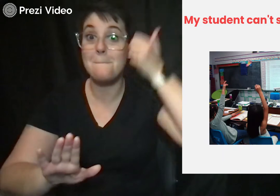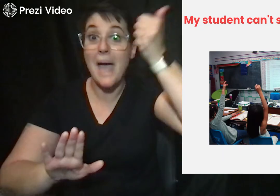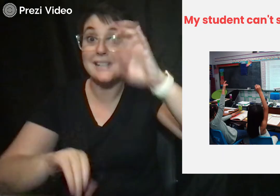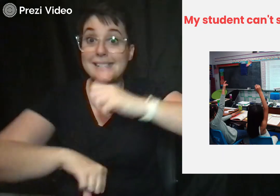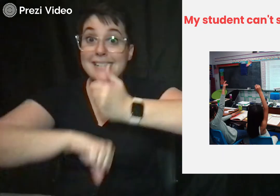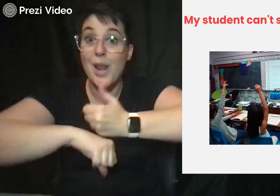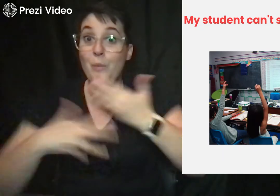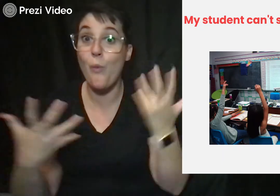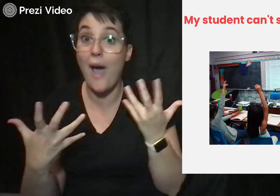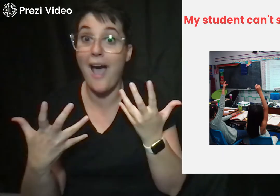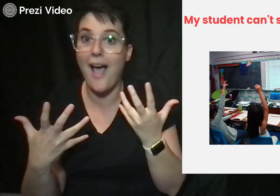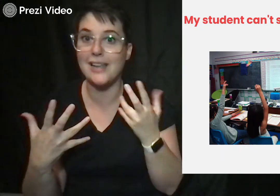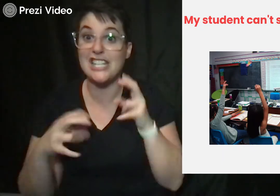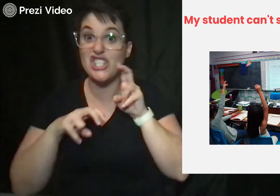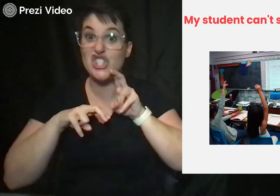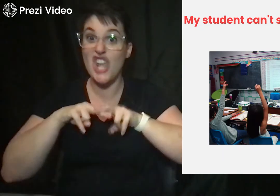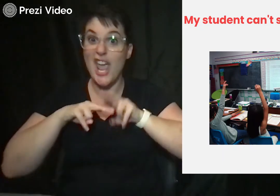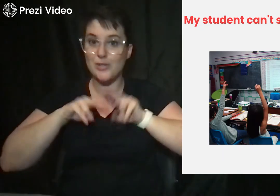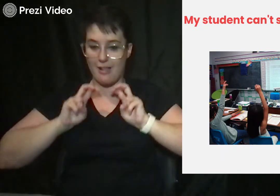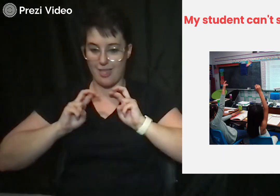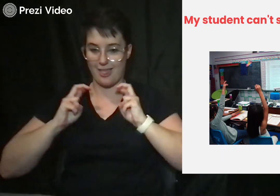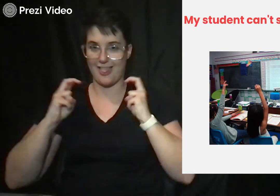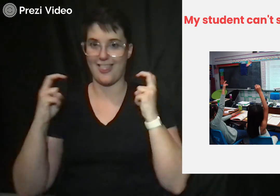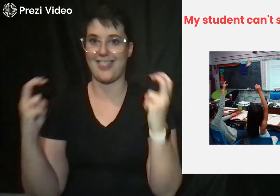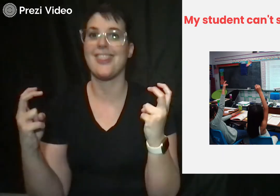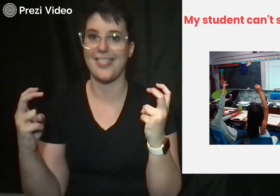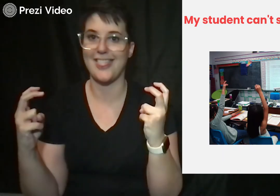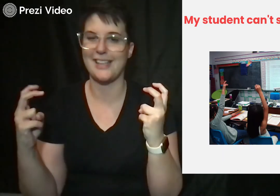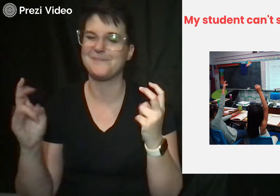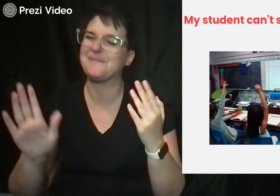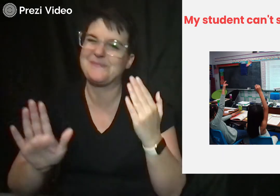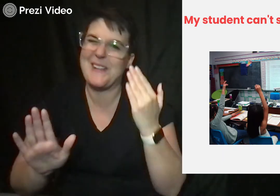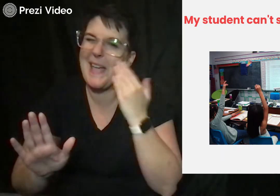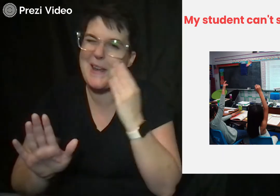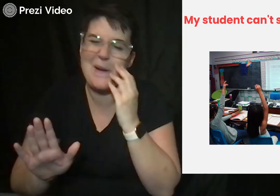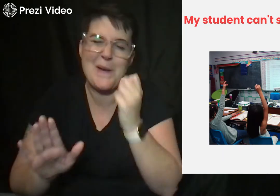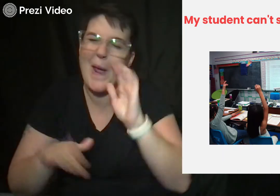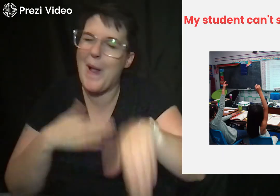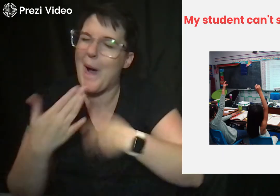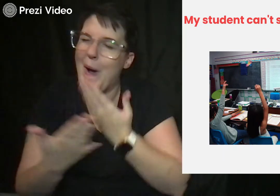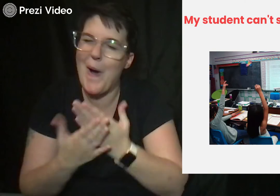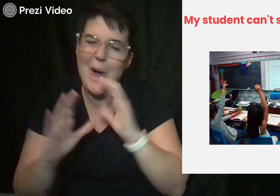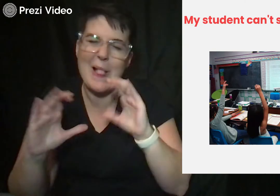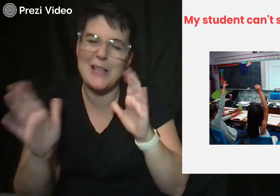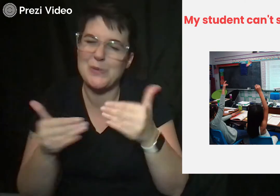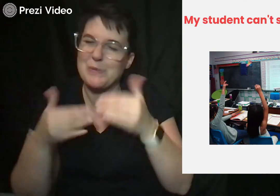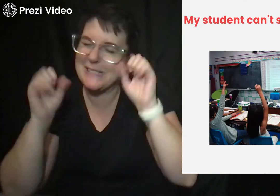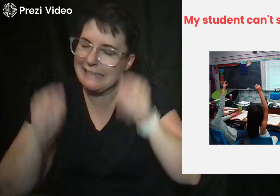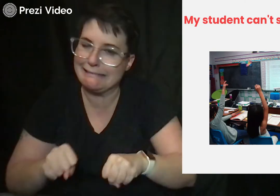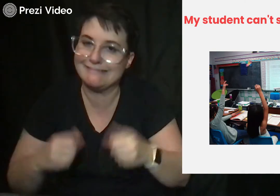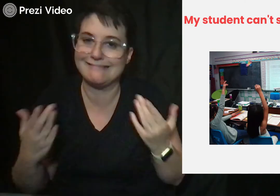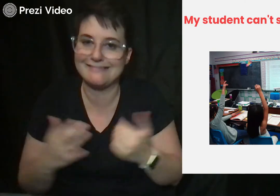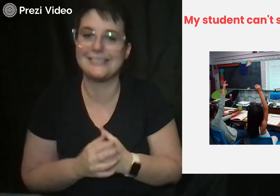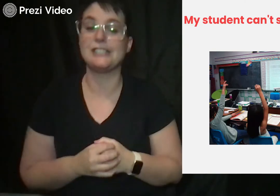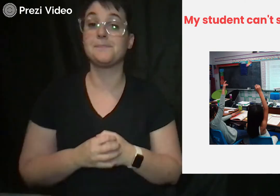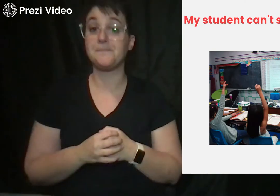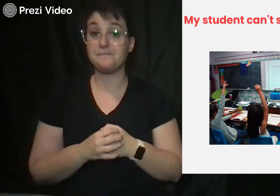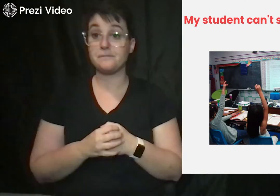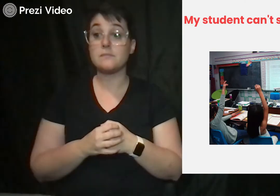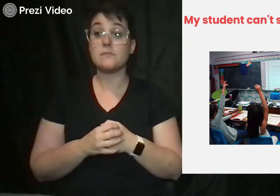The ideal room set up would be chairs in a U-shape, but I know that’s not possible for every classroom.